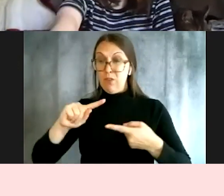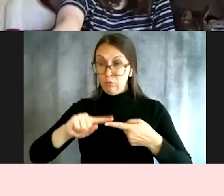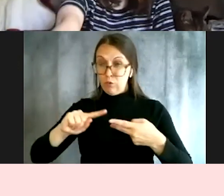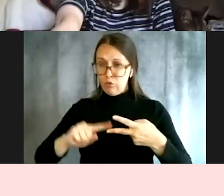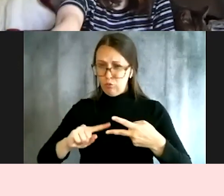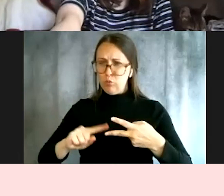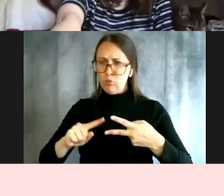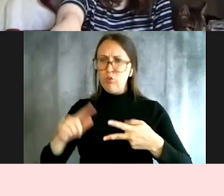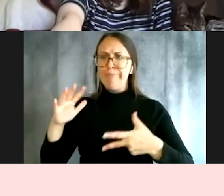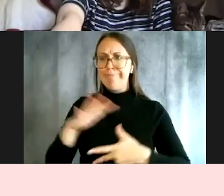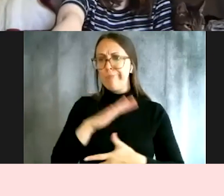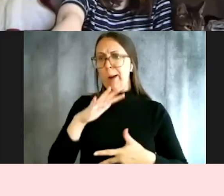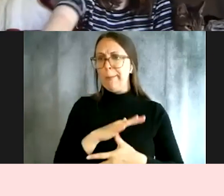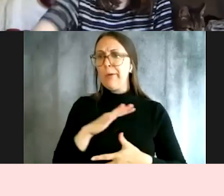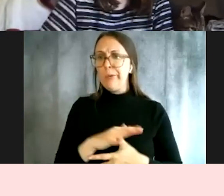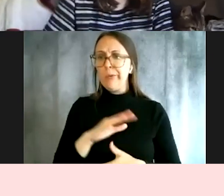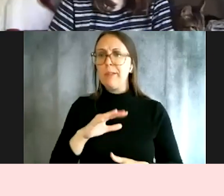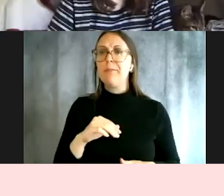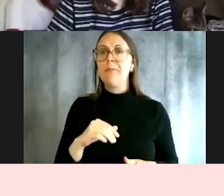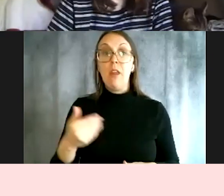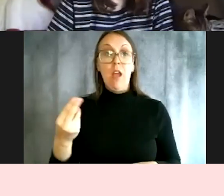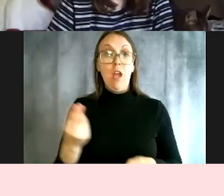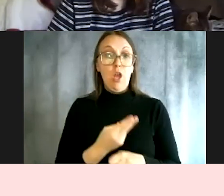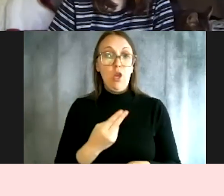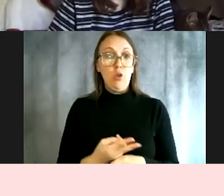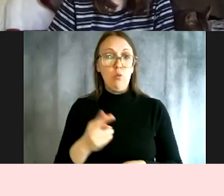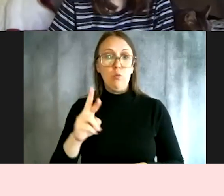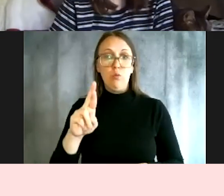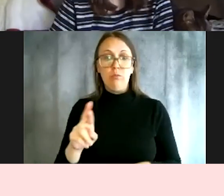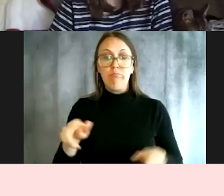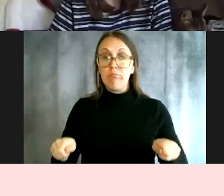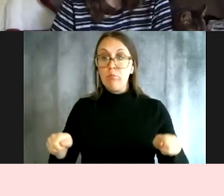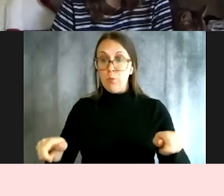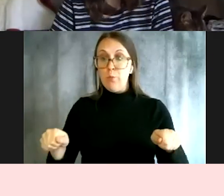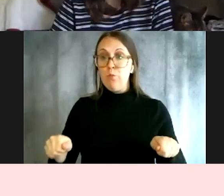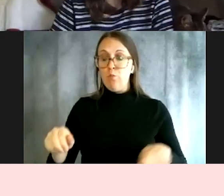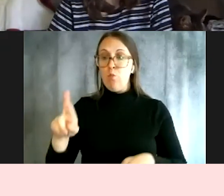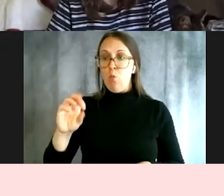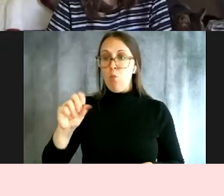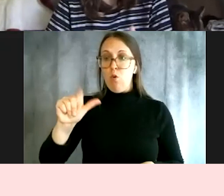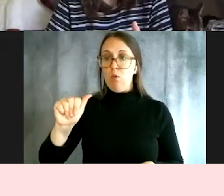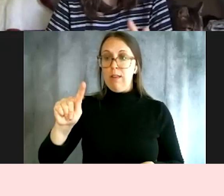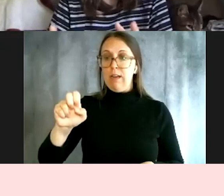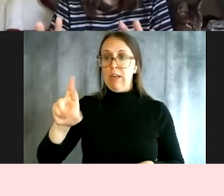a rollator sometimes, like in this picture, but I can put it aside if I need to but that